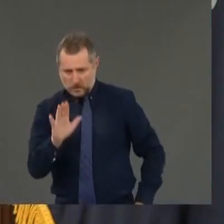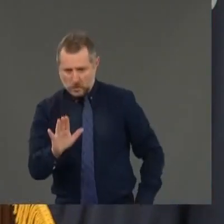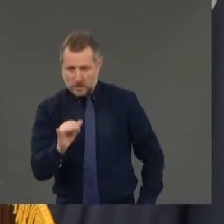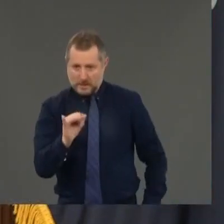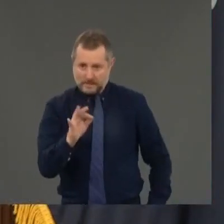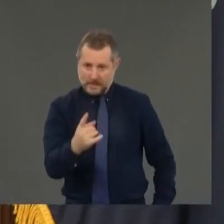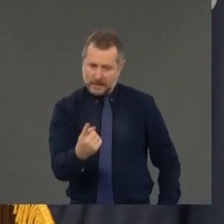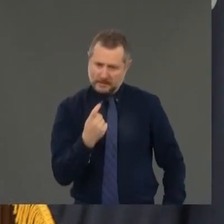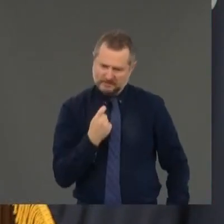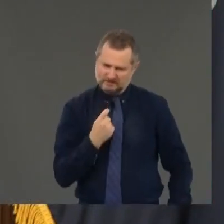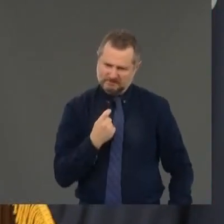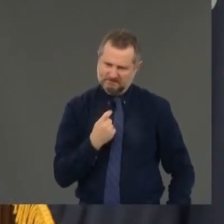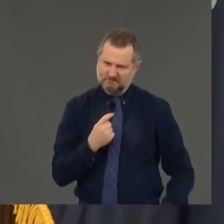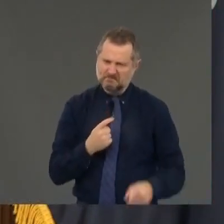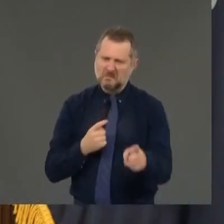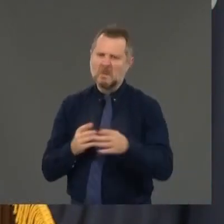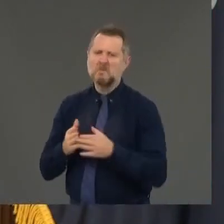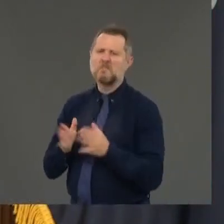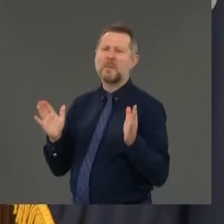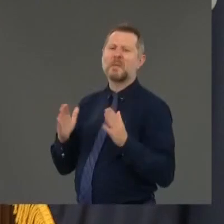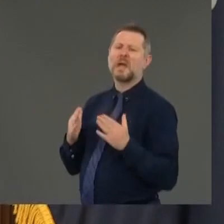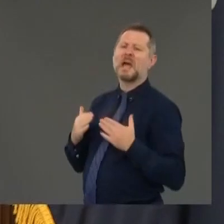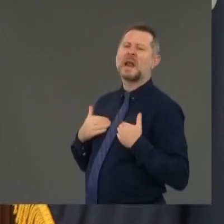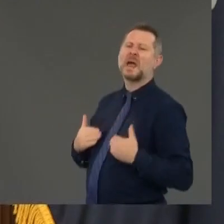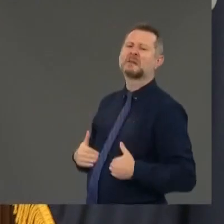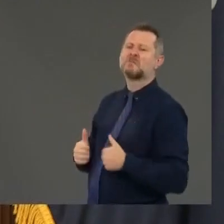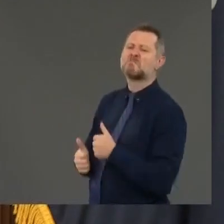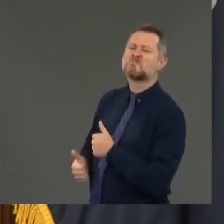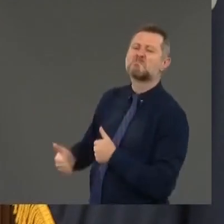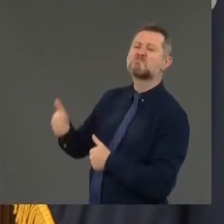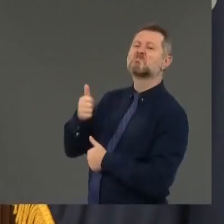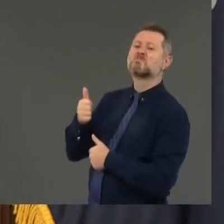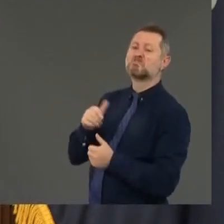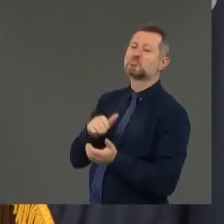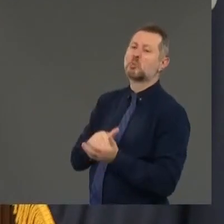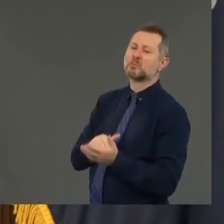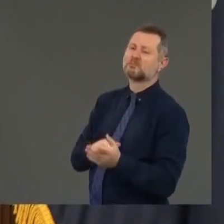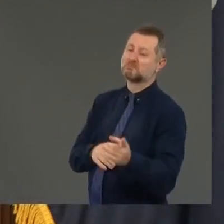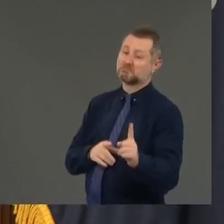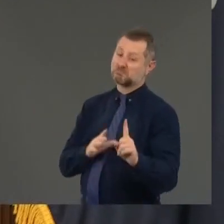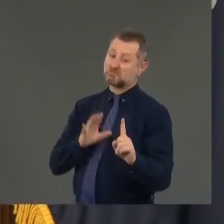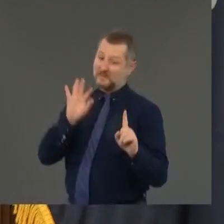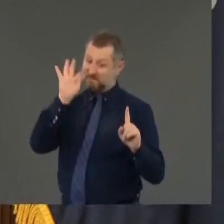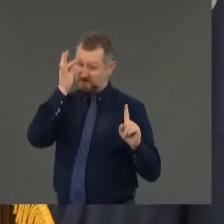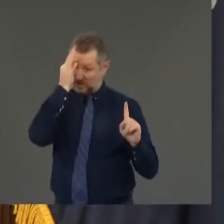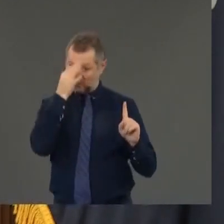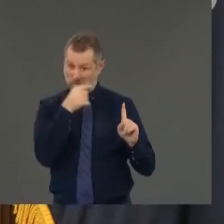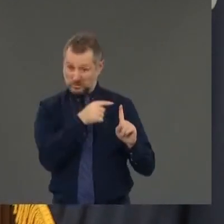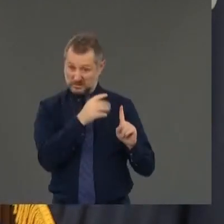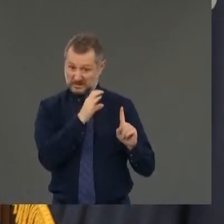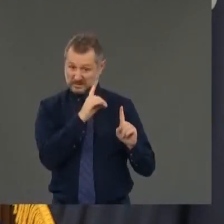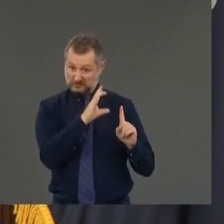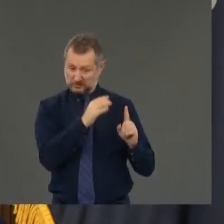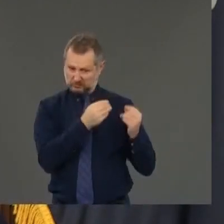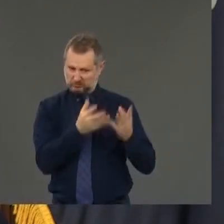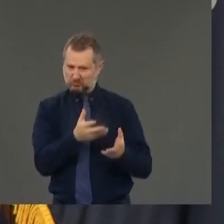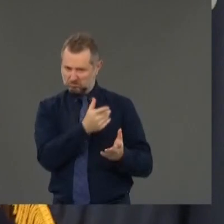WAS MISTAKEN. IF YOU ASK, WE DID.